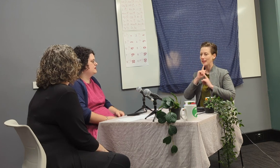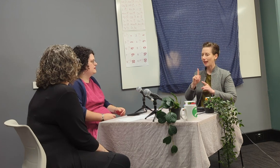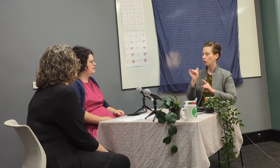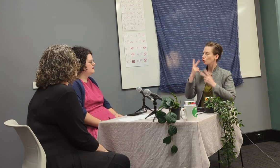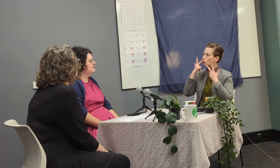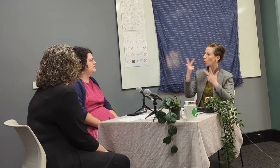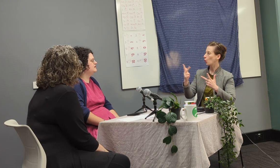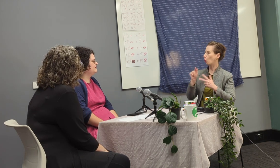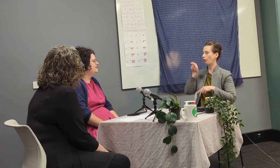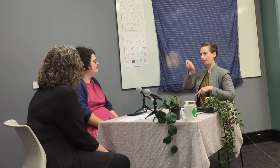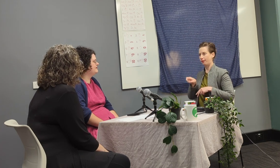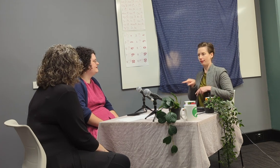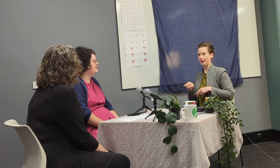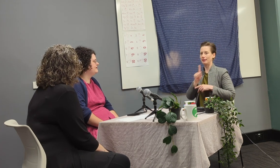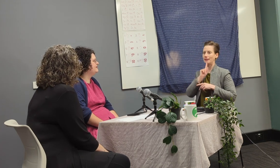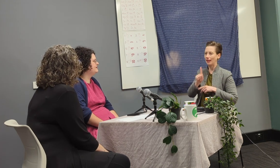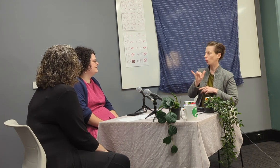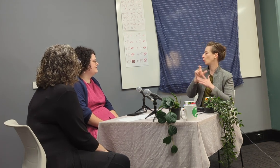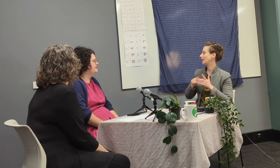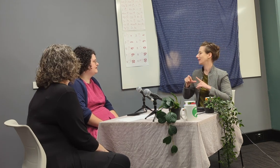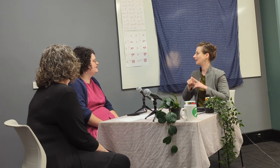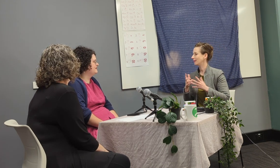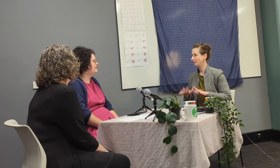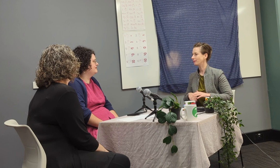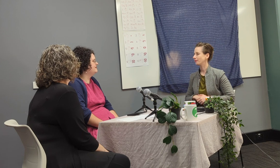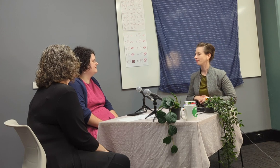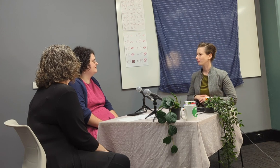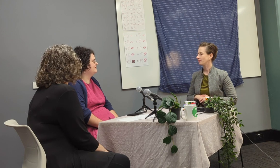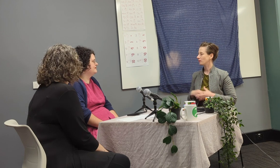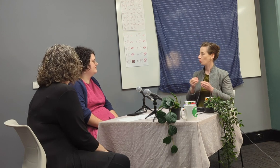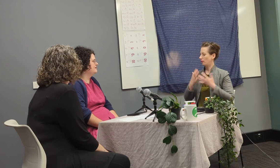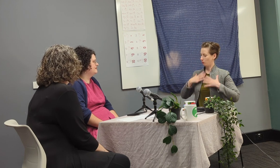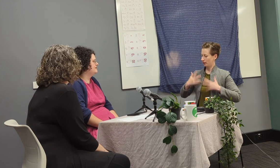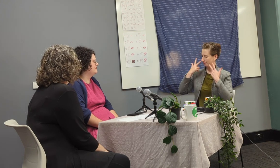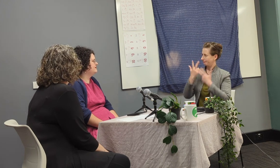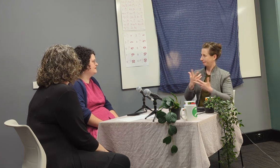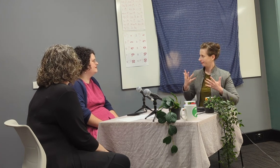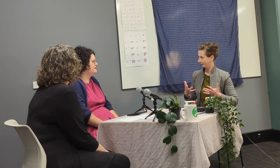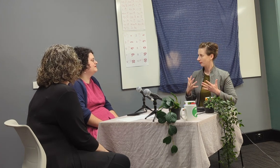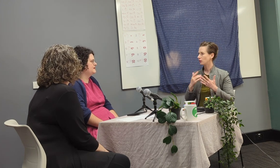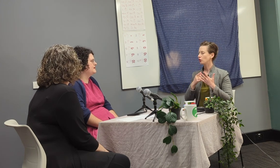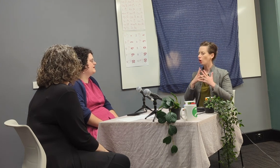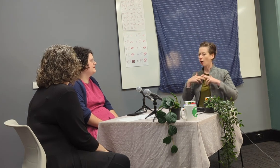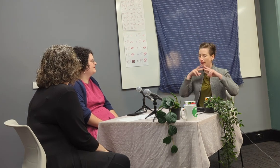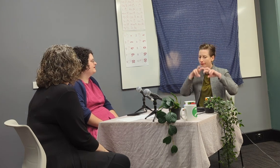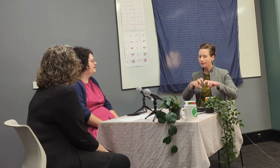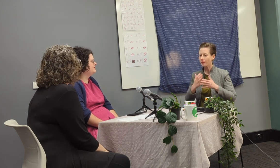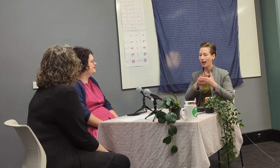whatever. You will say or show what that particular entity did with your body.